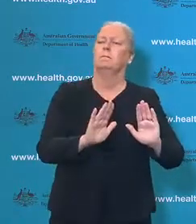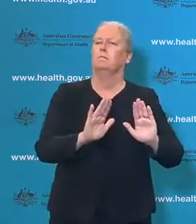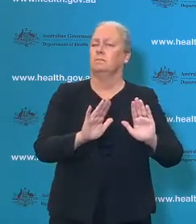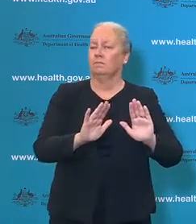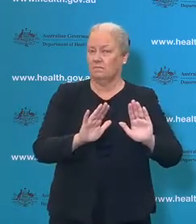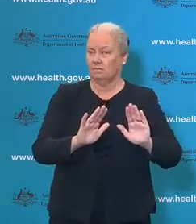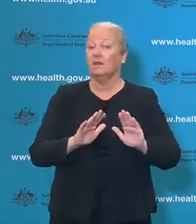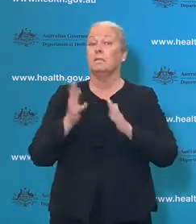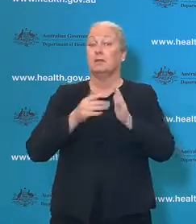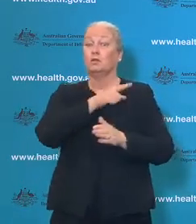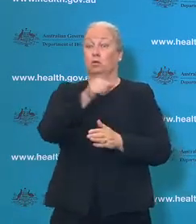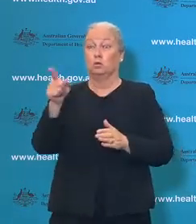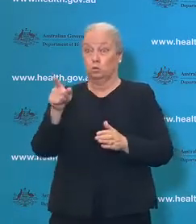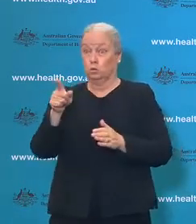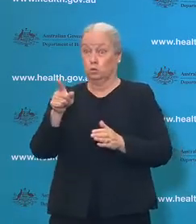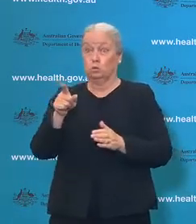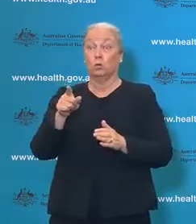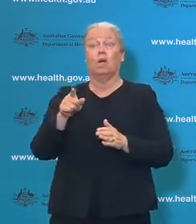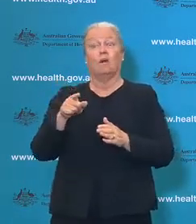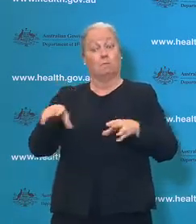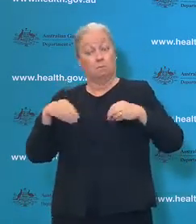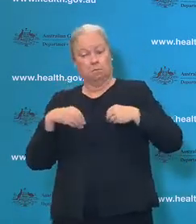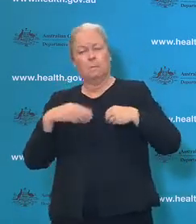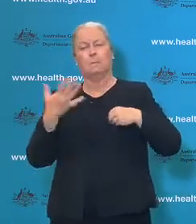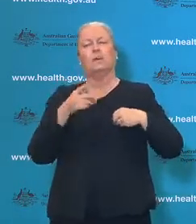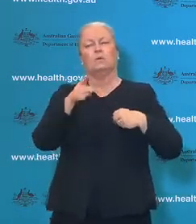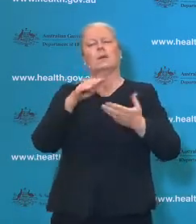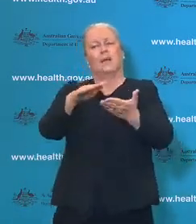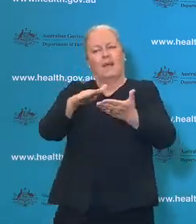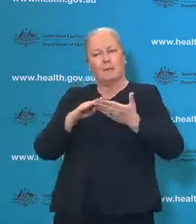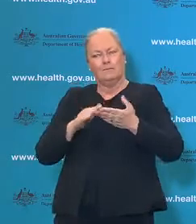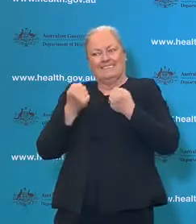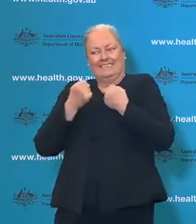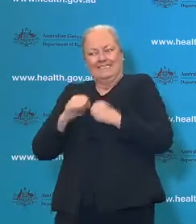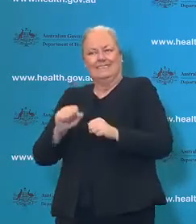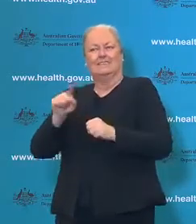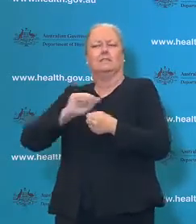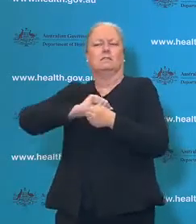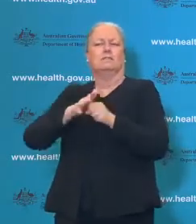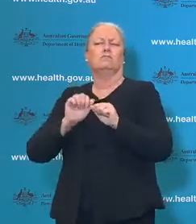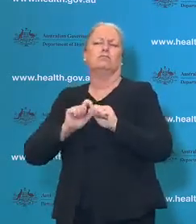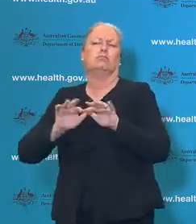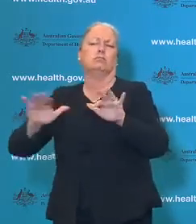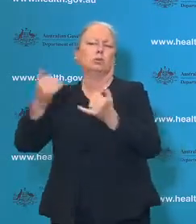contribution to stopping the spread of COVID-19. To those in the lock down areas